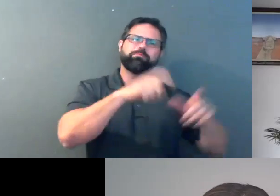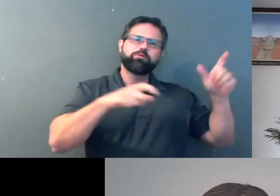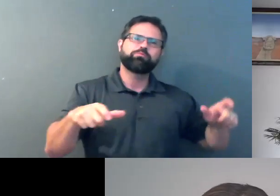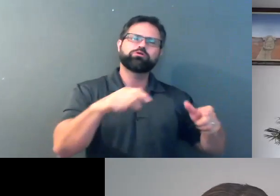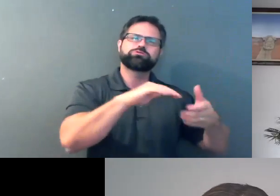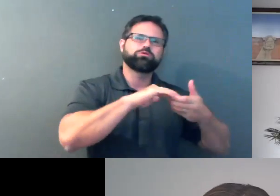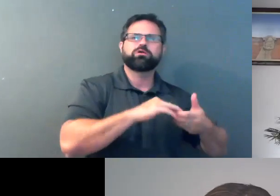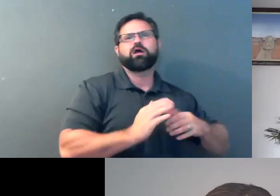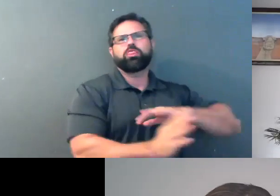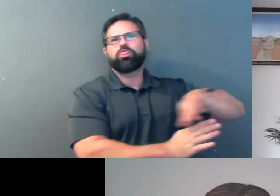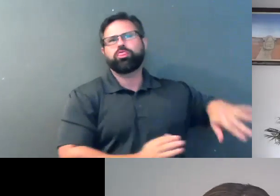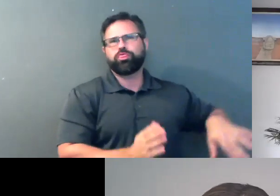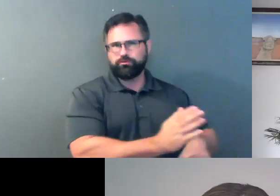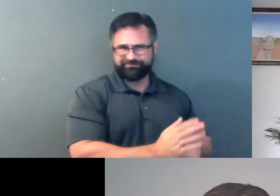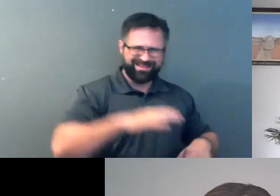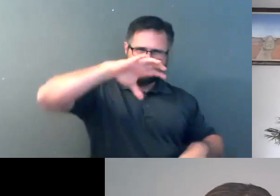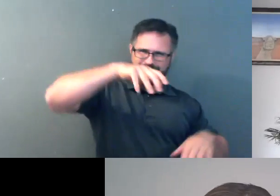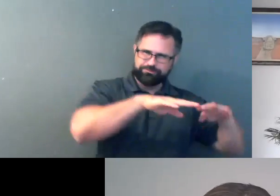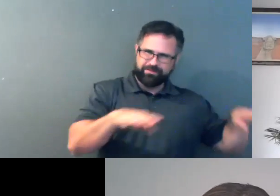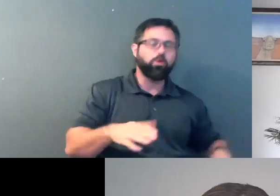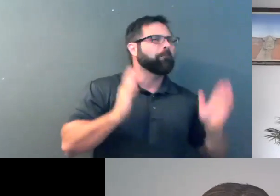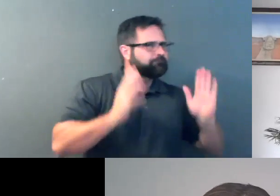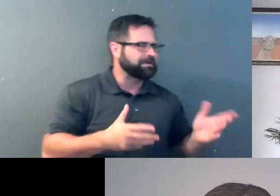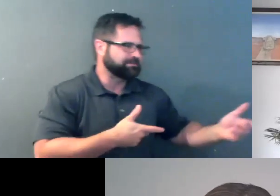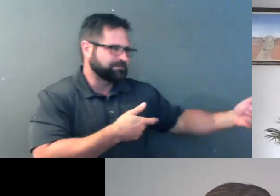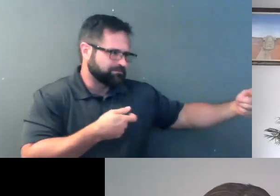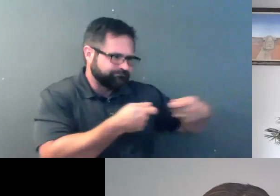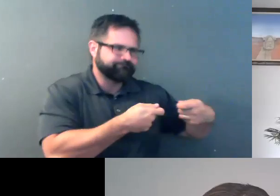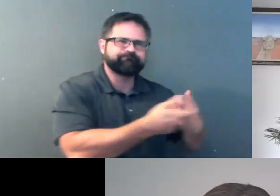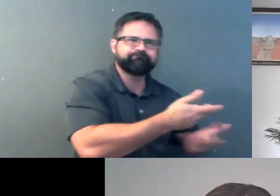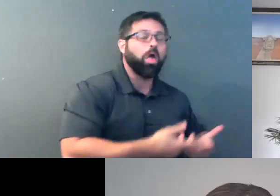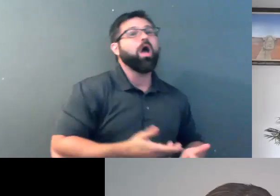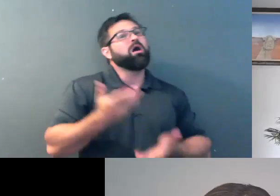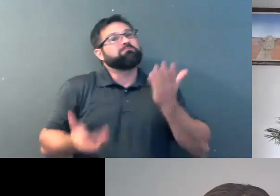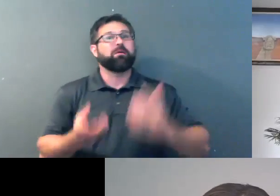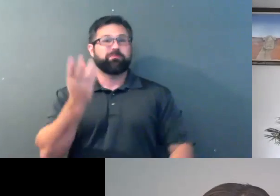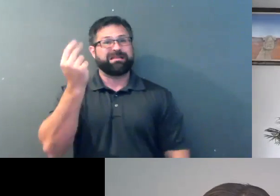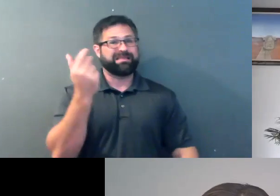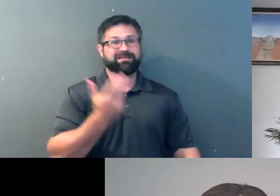need to happen firstly it's it's often an issue of resources opd's particularly at country level